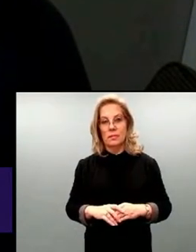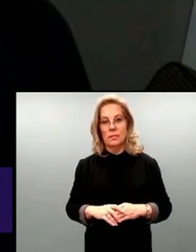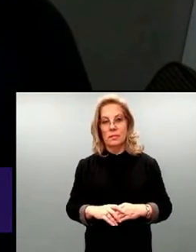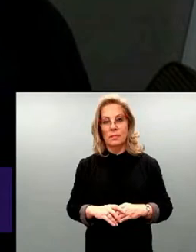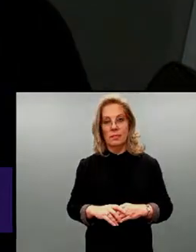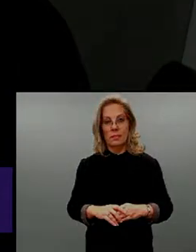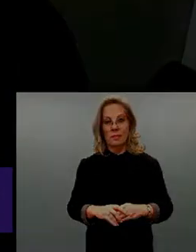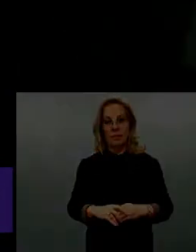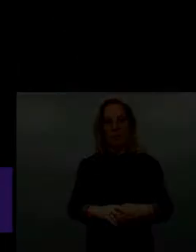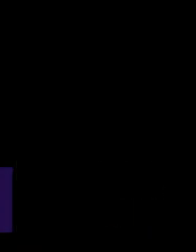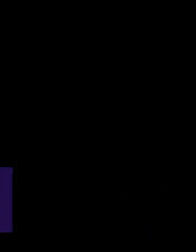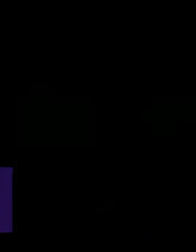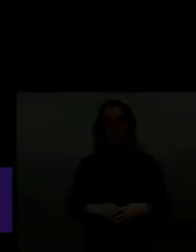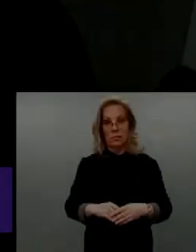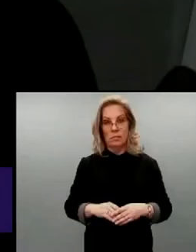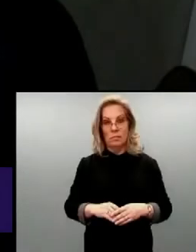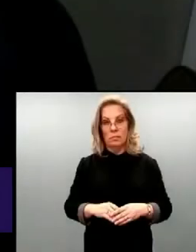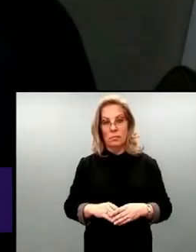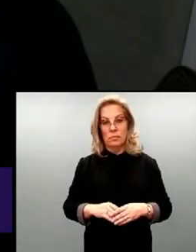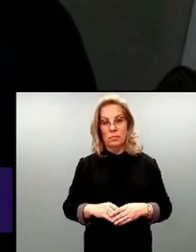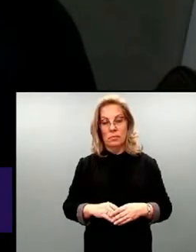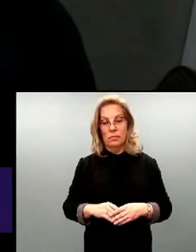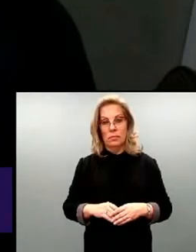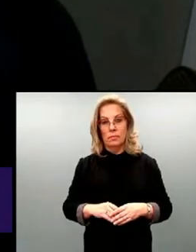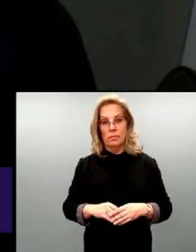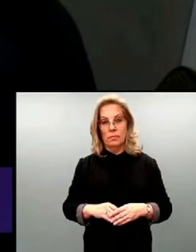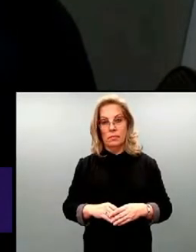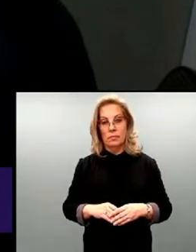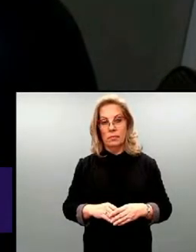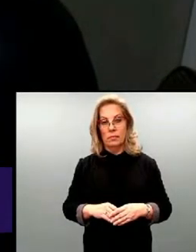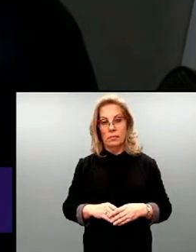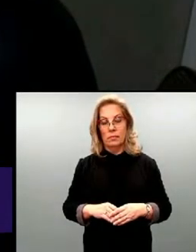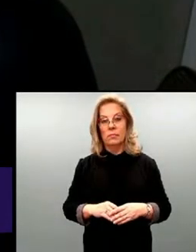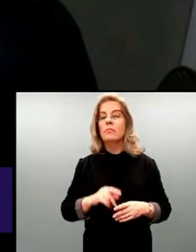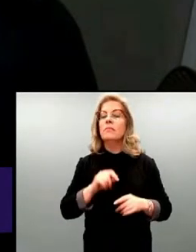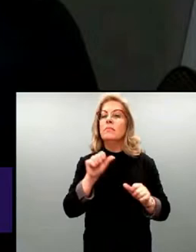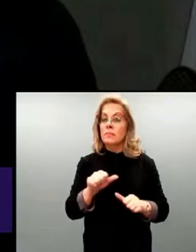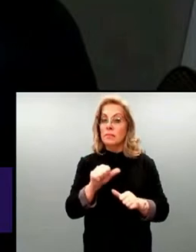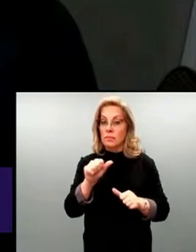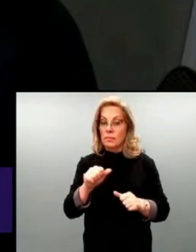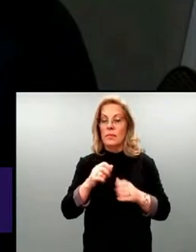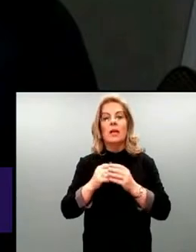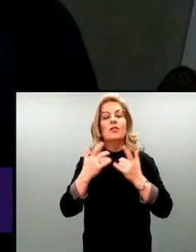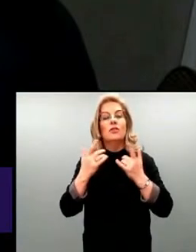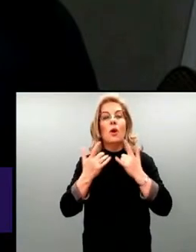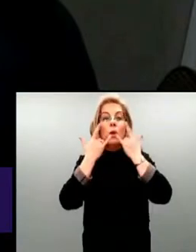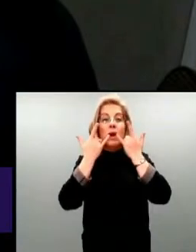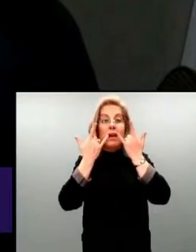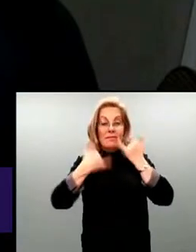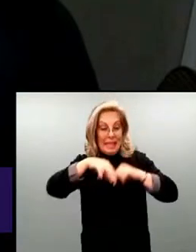Just going back to the question of assessments, there are certain standard